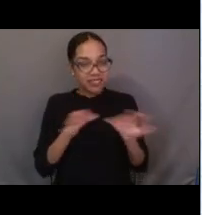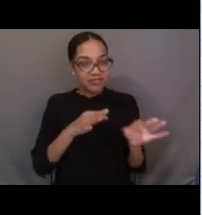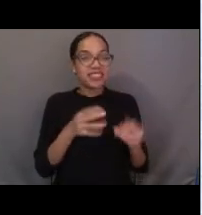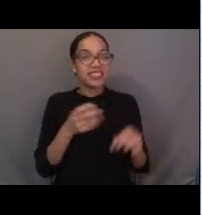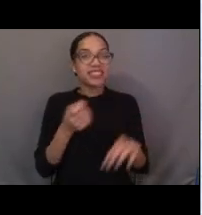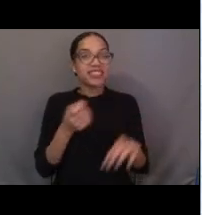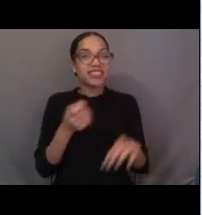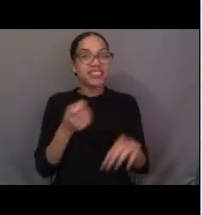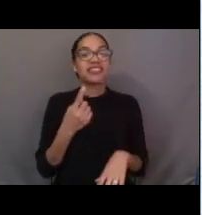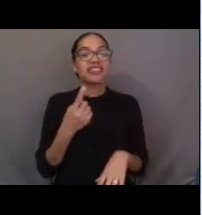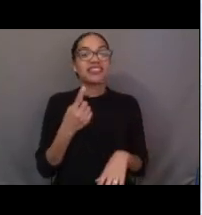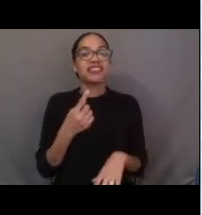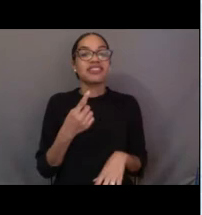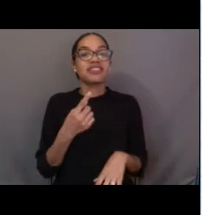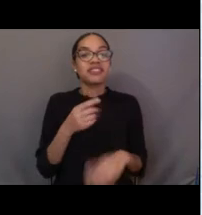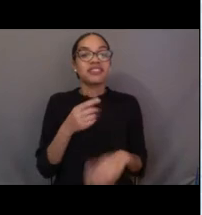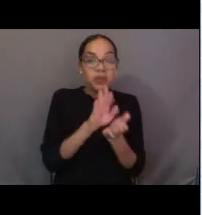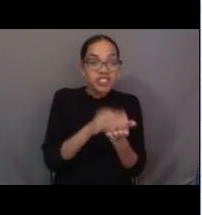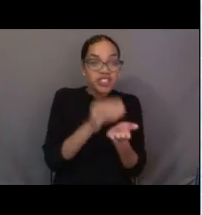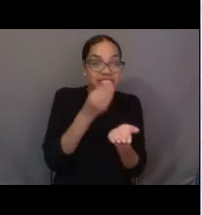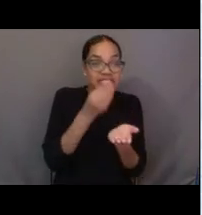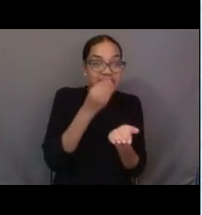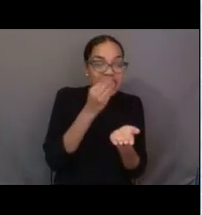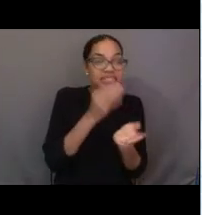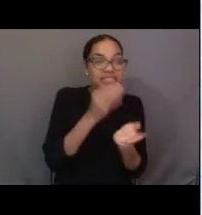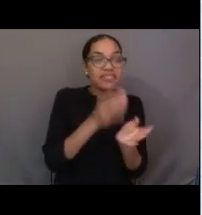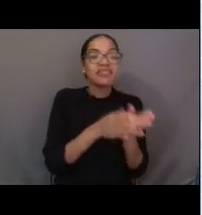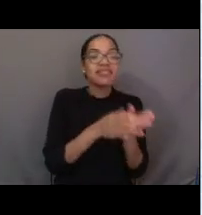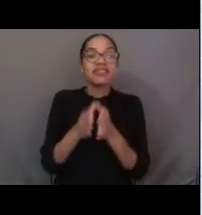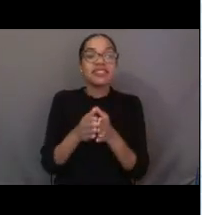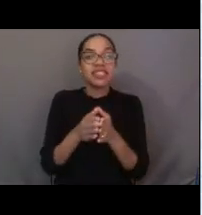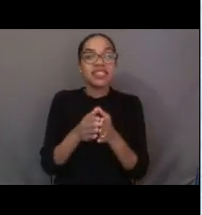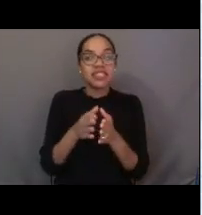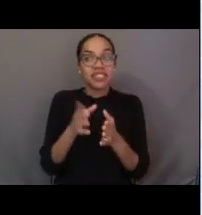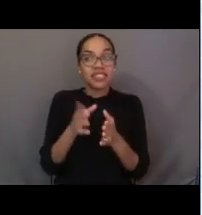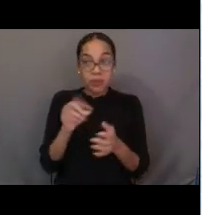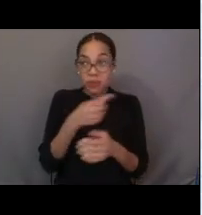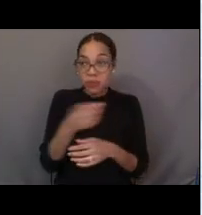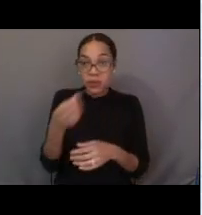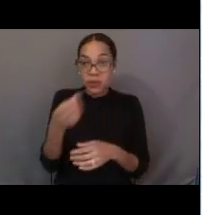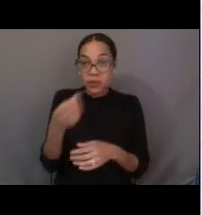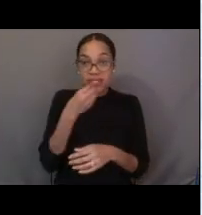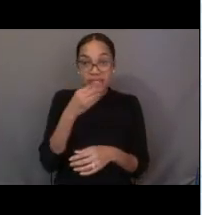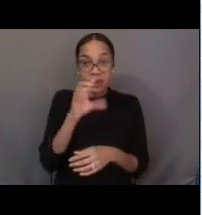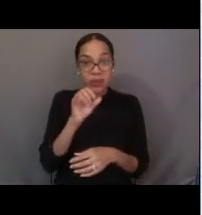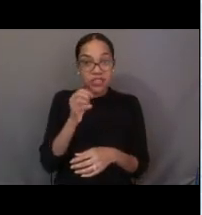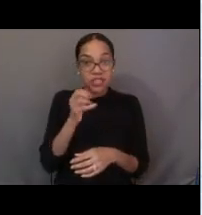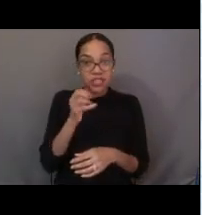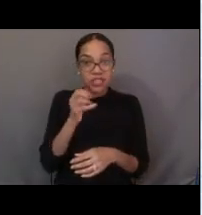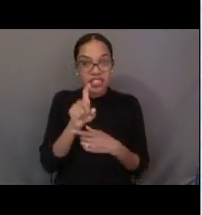We talked about what oysters eat, and now it's what eats oysters? Sorry, I'm looking at the chat box at the same time.